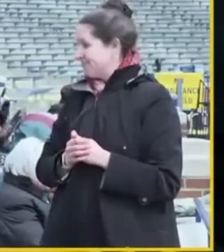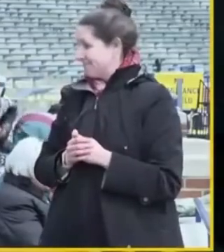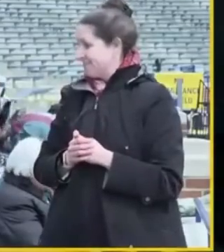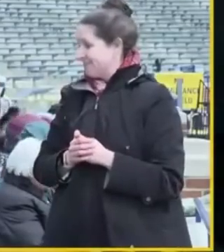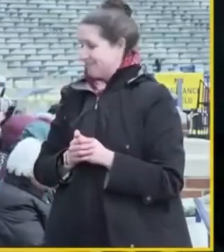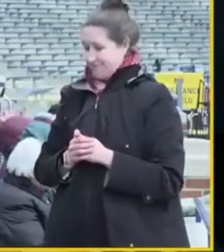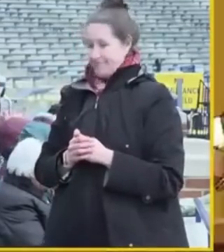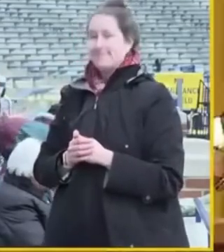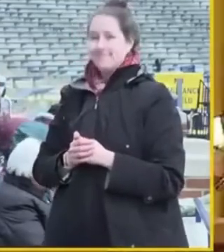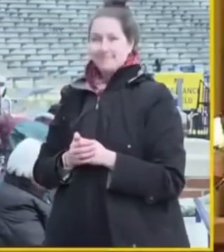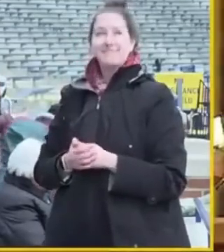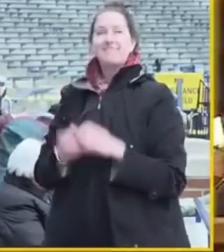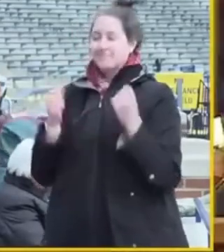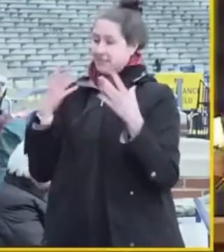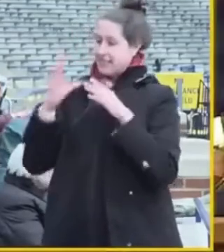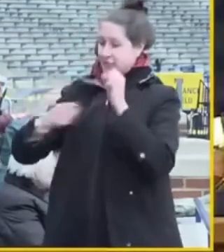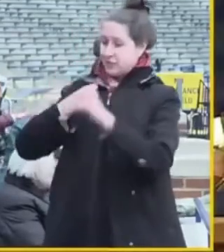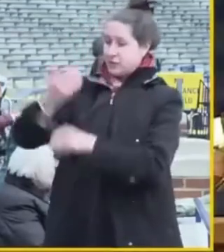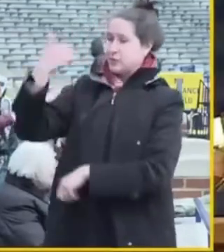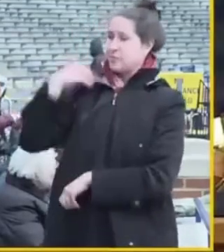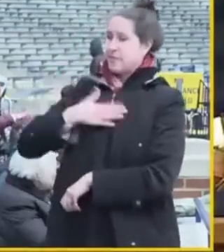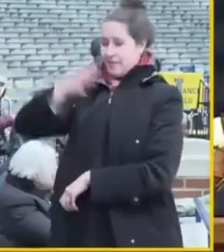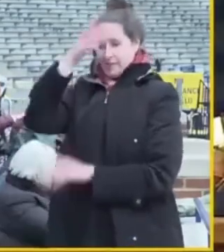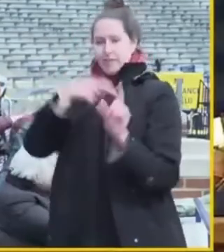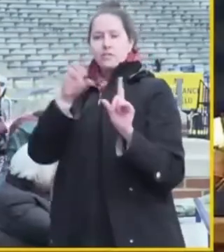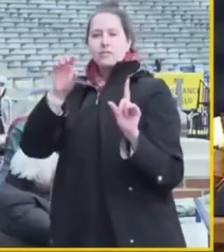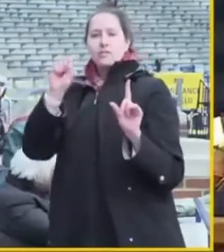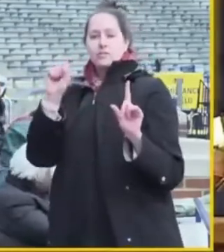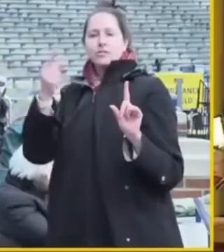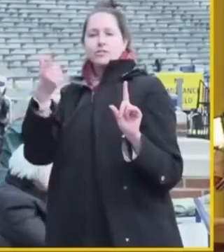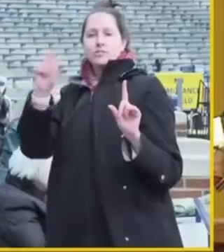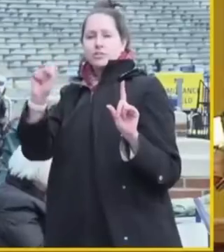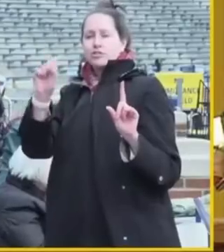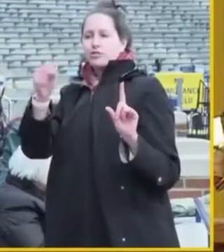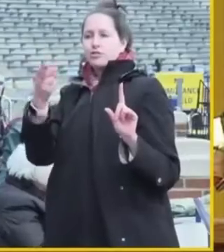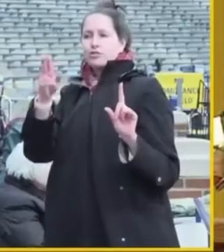Many years ago my father, Sargent Shriver, came here to this university